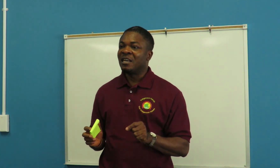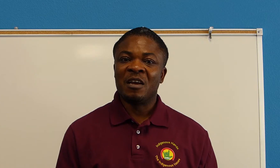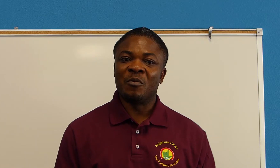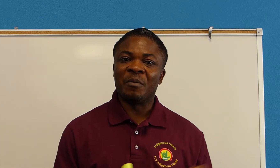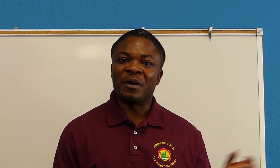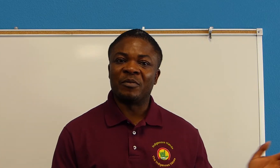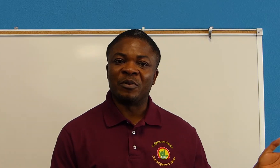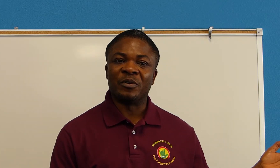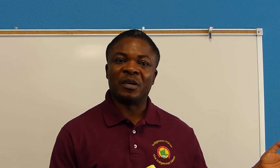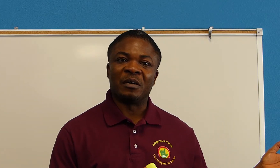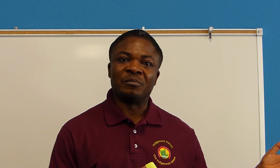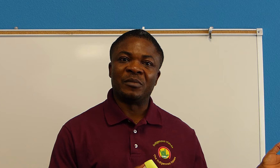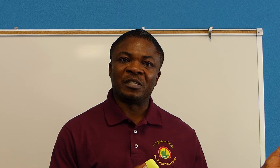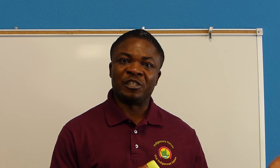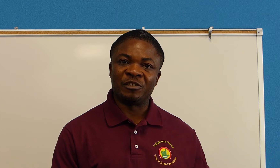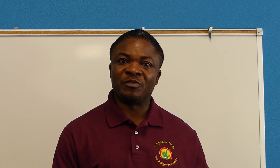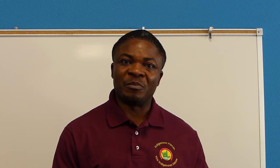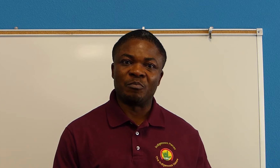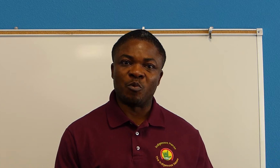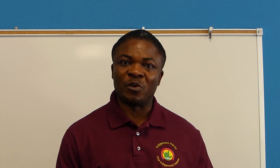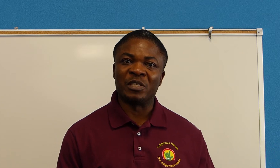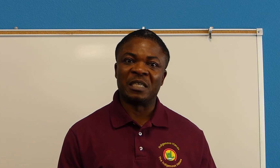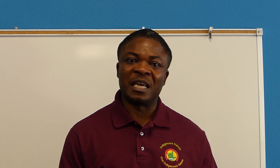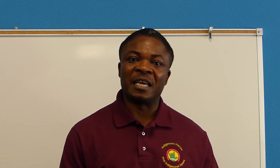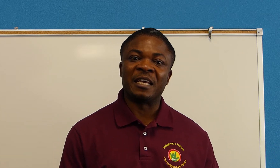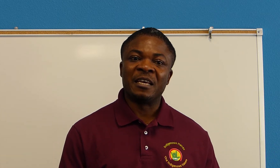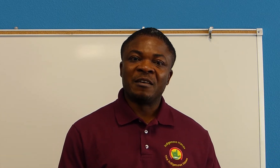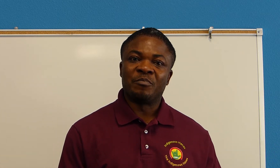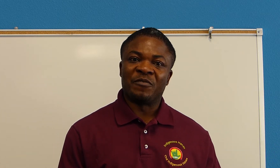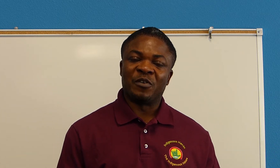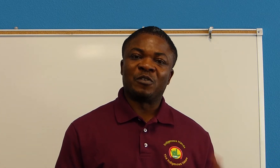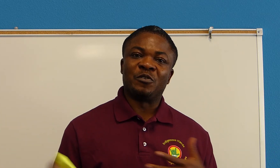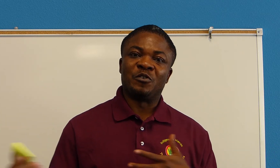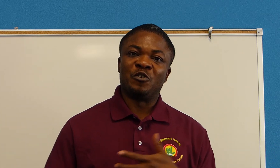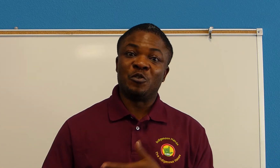whereby the the children born today prefer to use